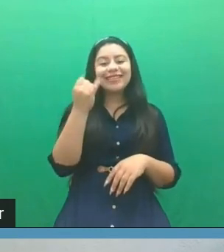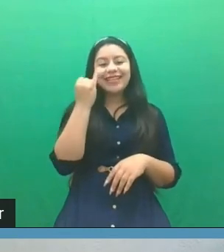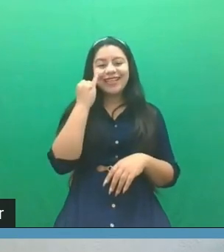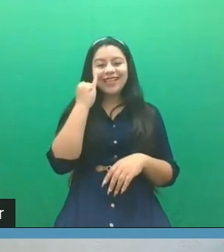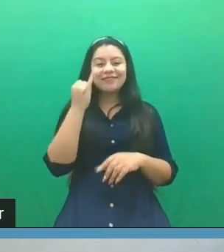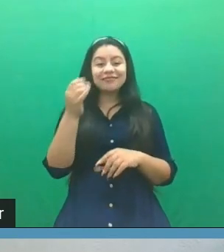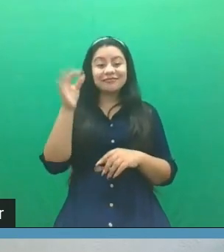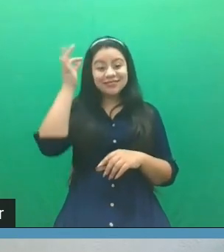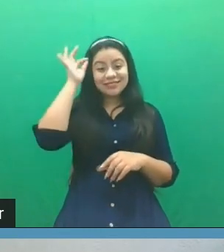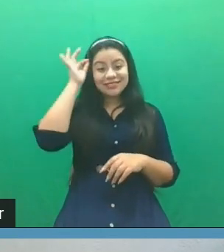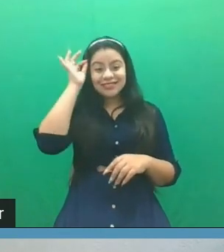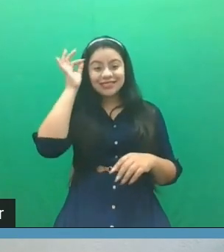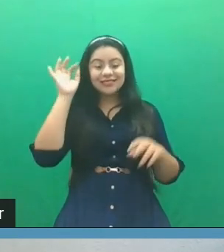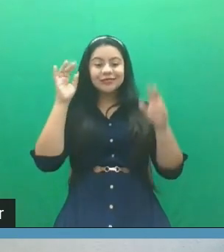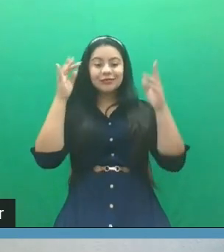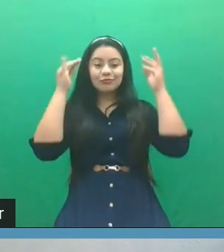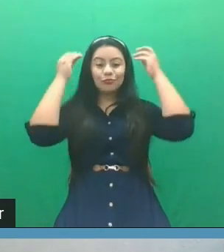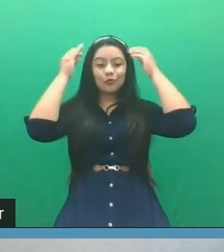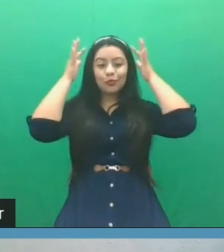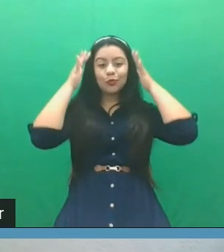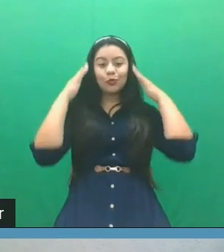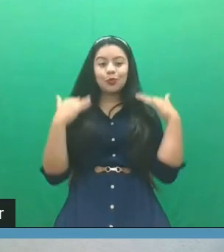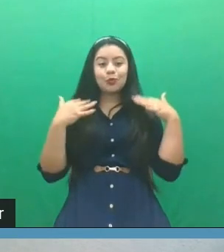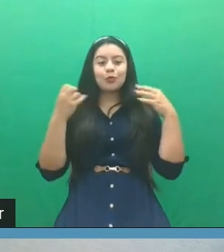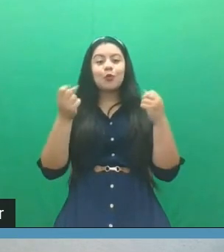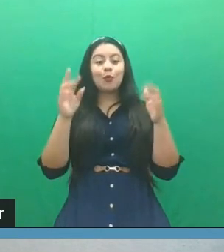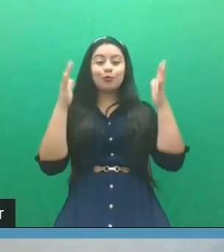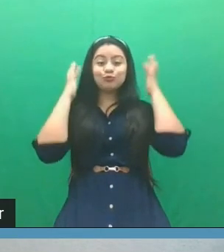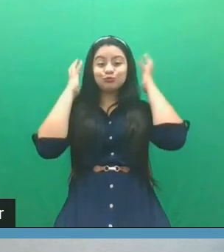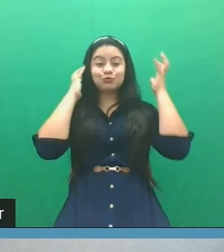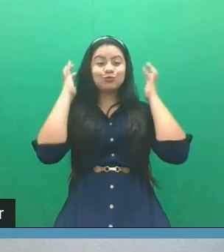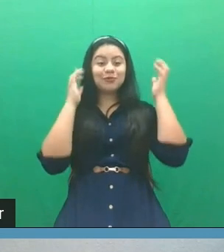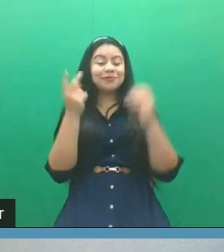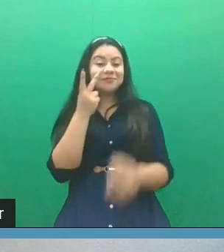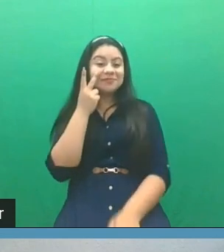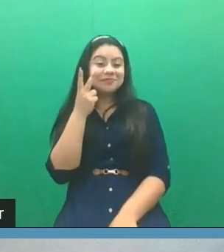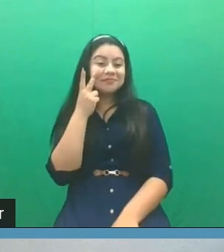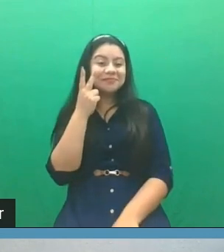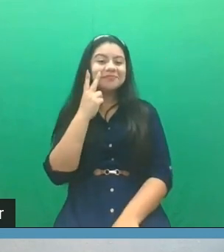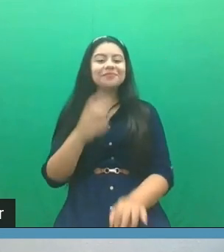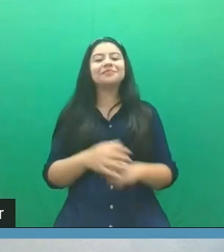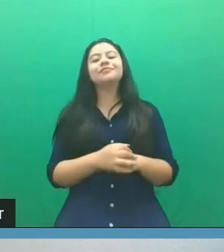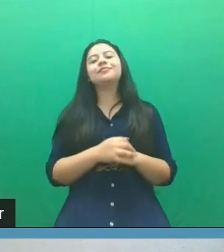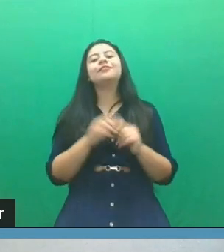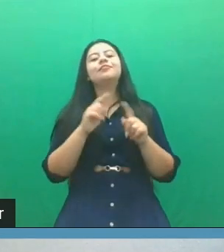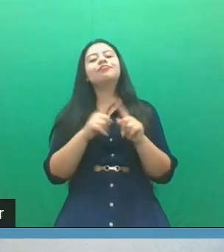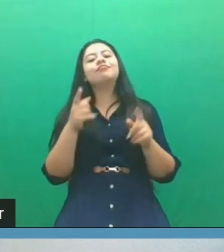or straight during his visual descriptions, I don't know. But I've appreciated all of you